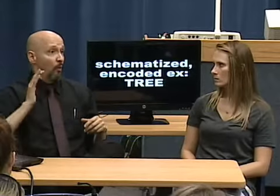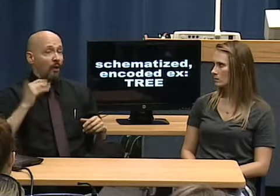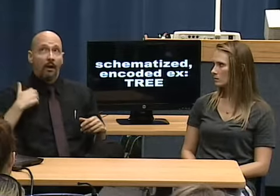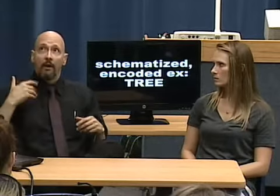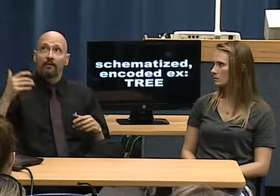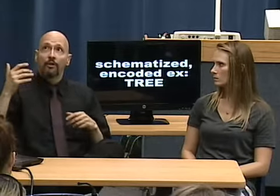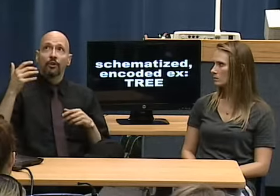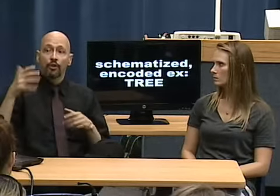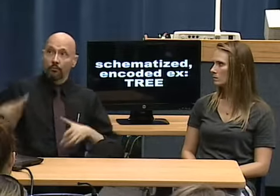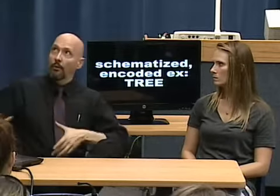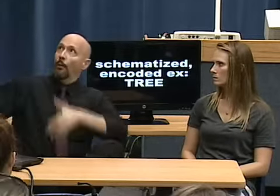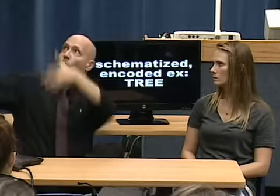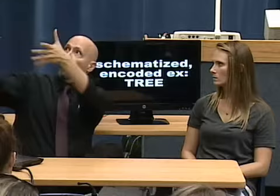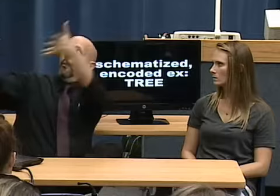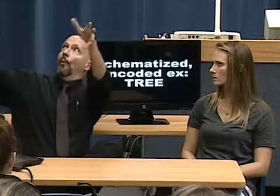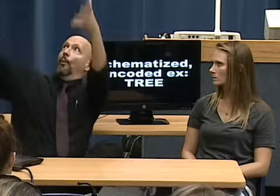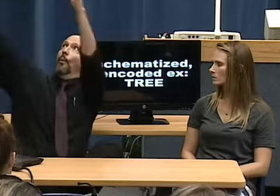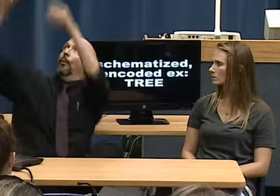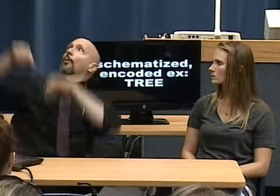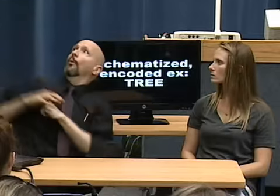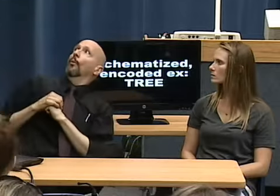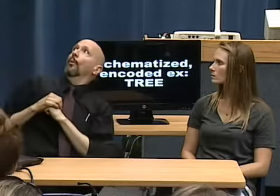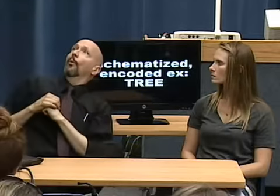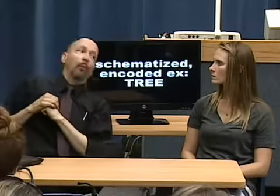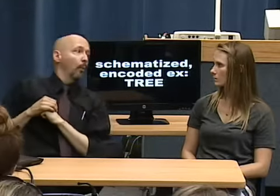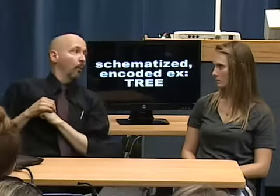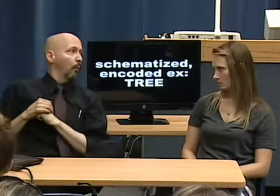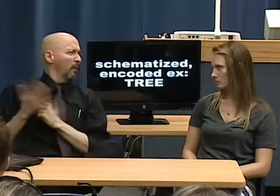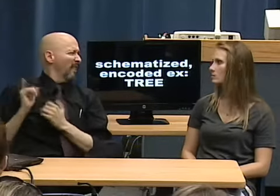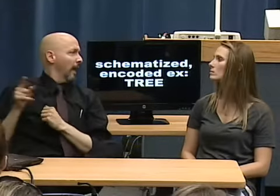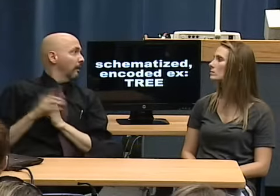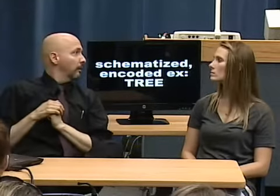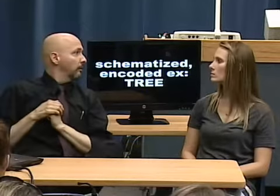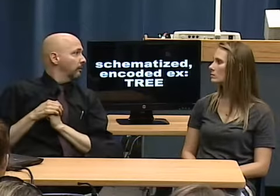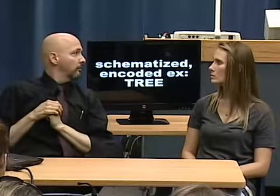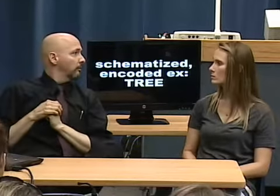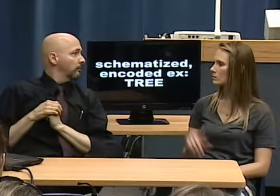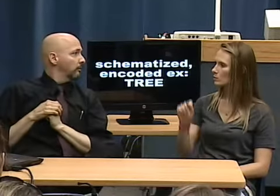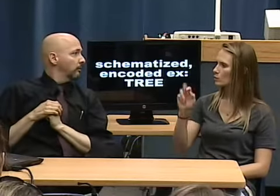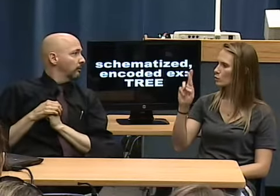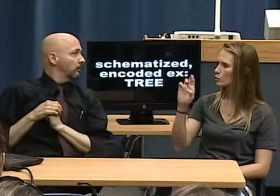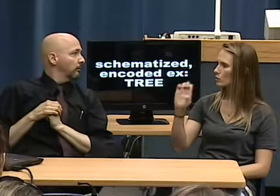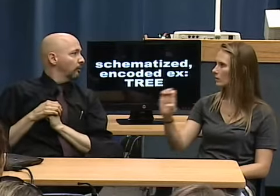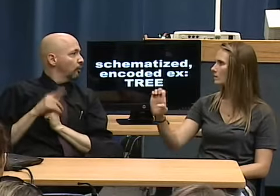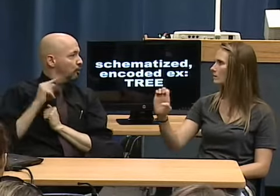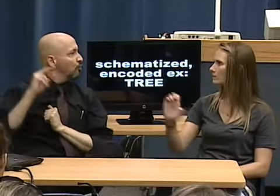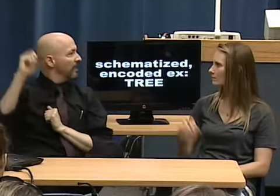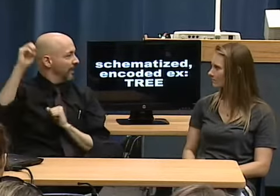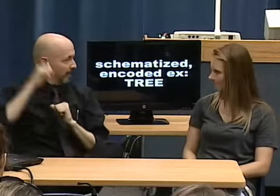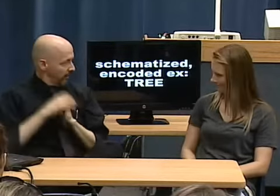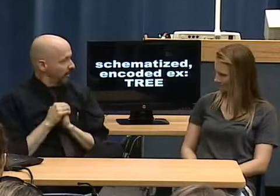OK, in the past, there was a large column that goes up to a bushy top. What's that? T-R-E-E T-R-E-E? Right.